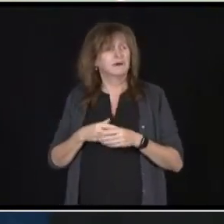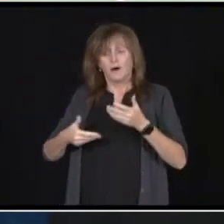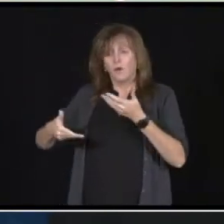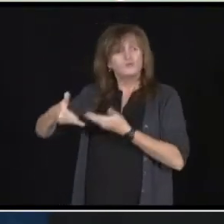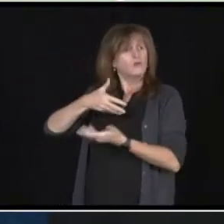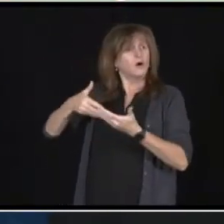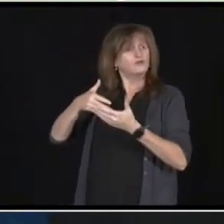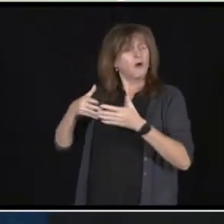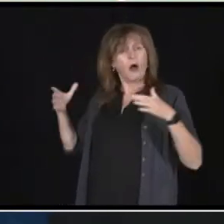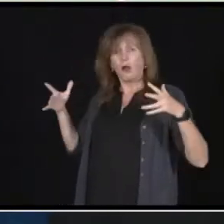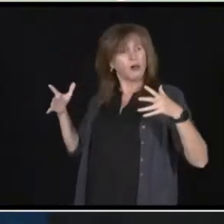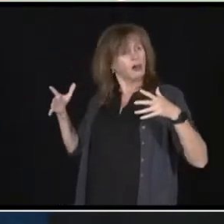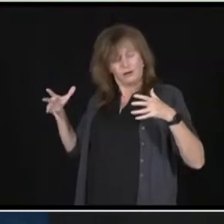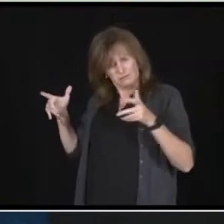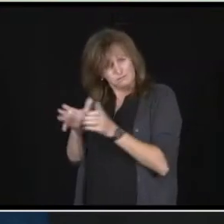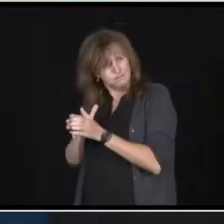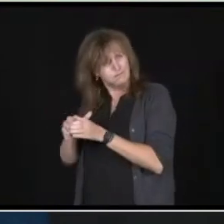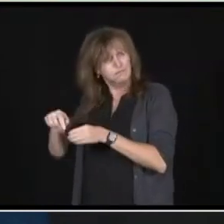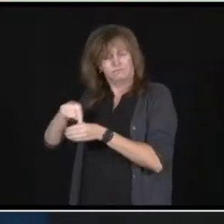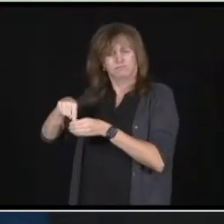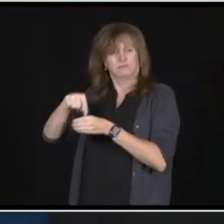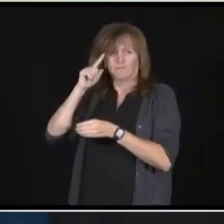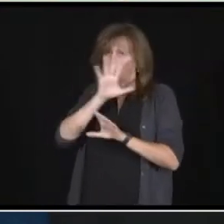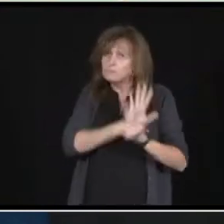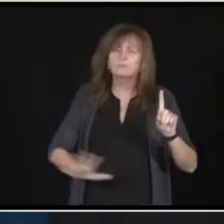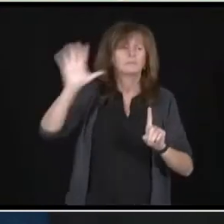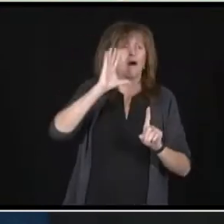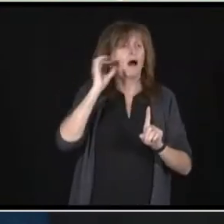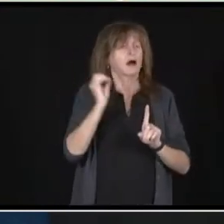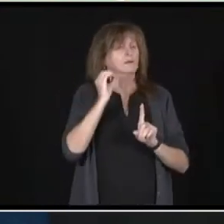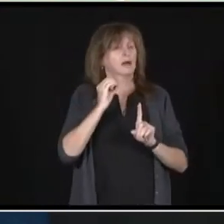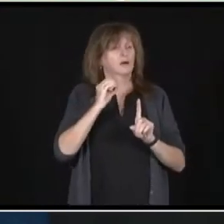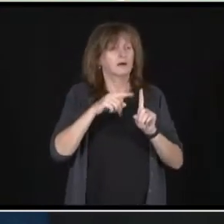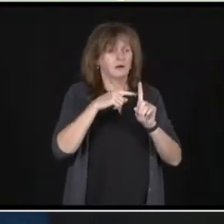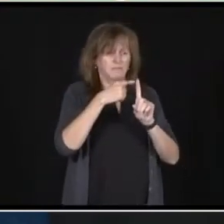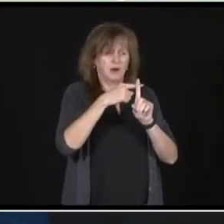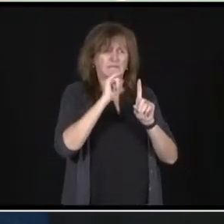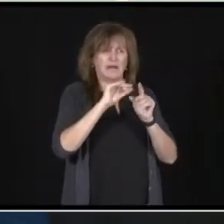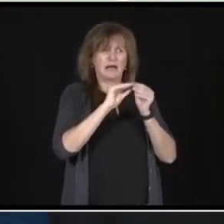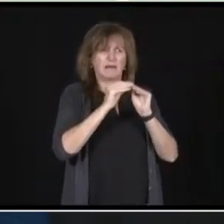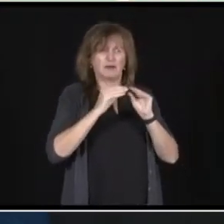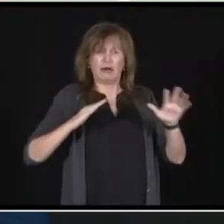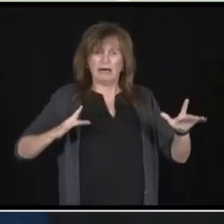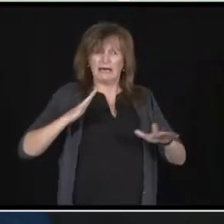social gatherings across the province and put in place additional targeted measures and hotspots to help